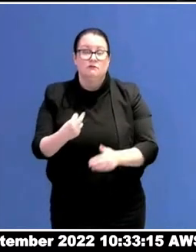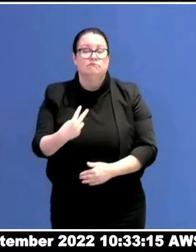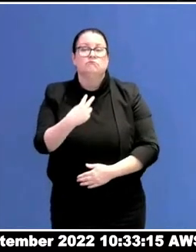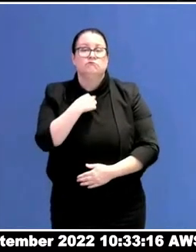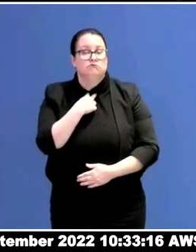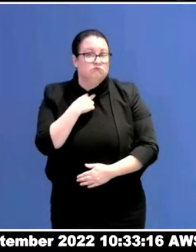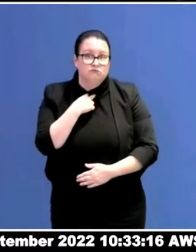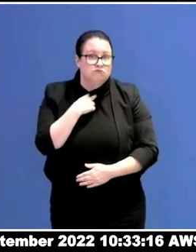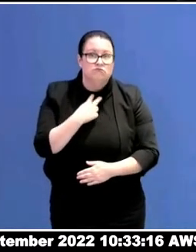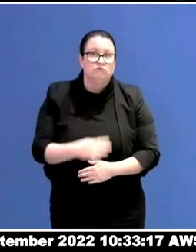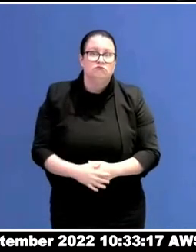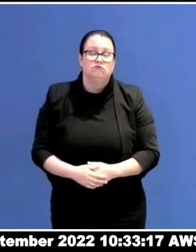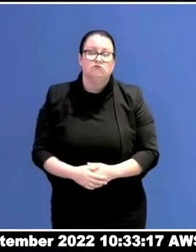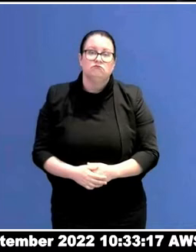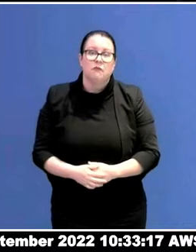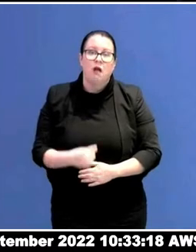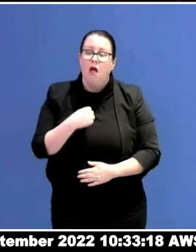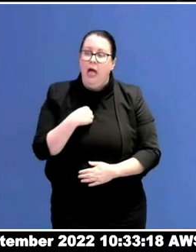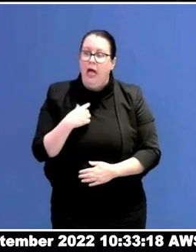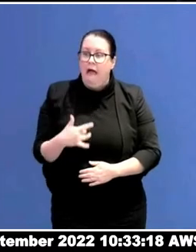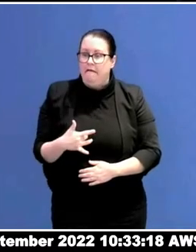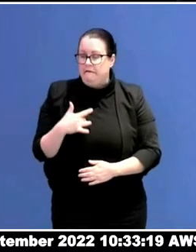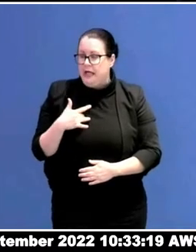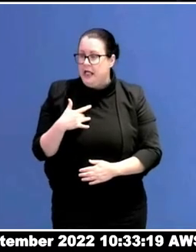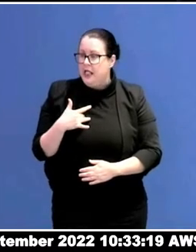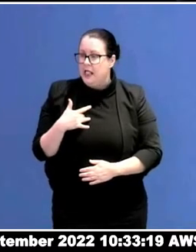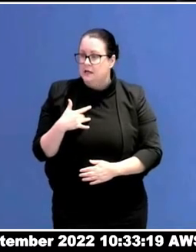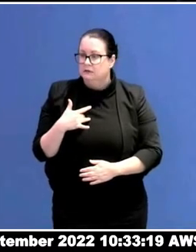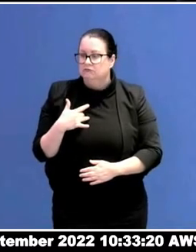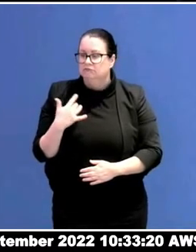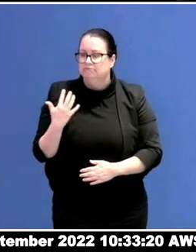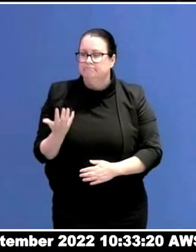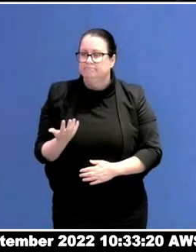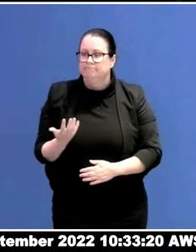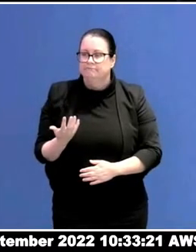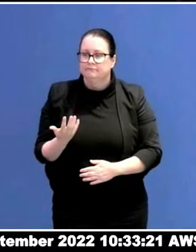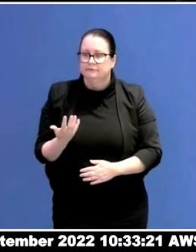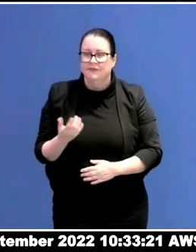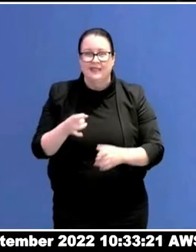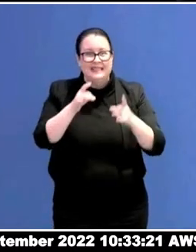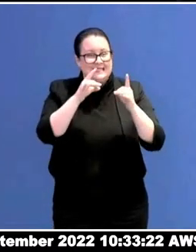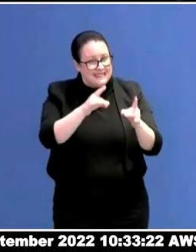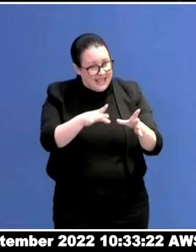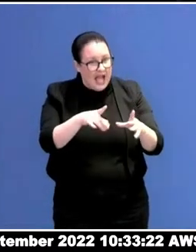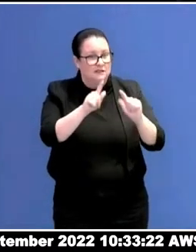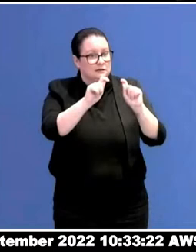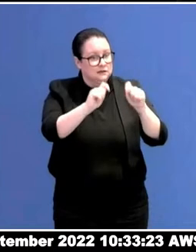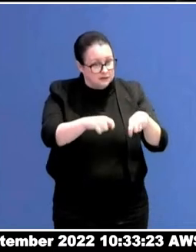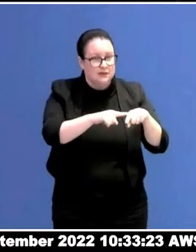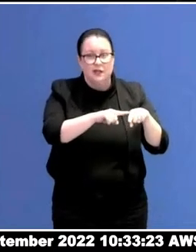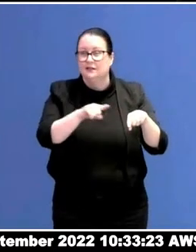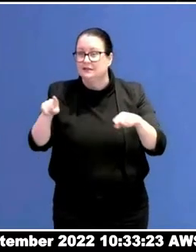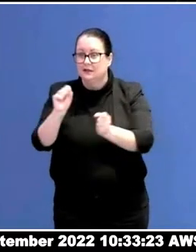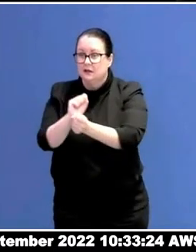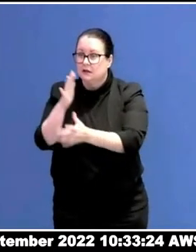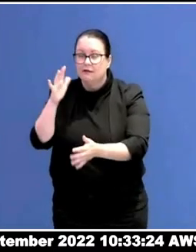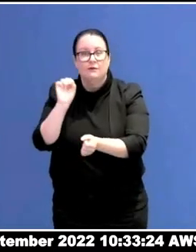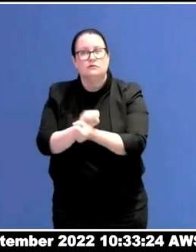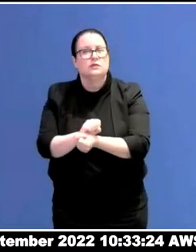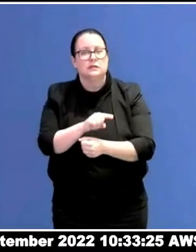I feel that the whole thing from start to finish was mishandled.